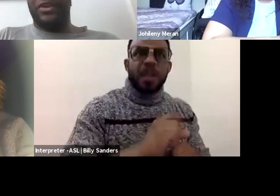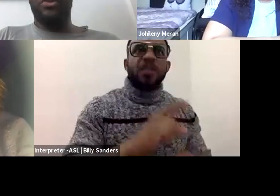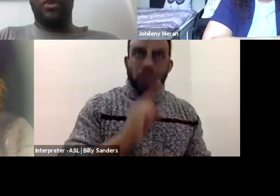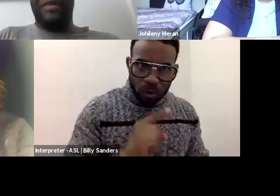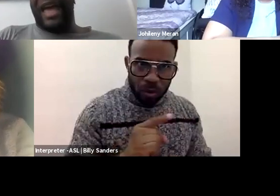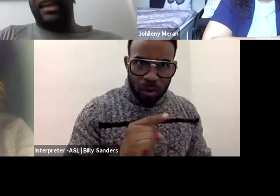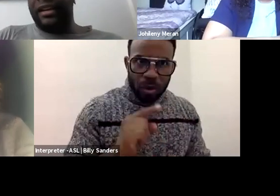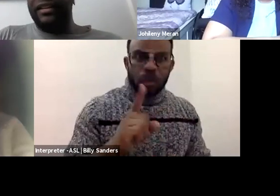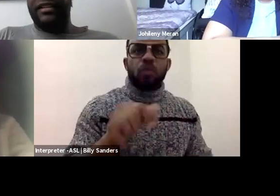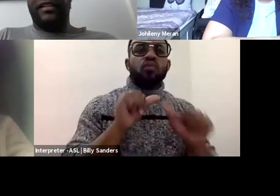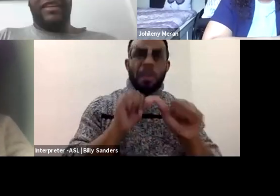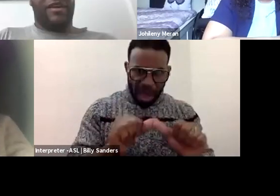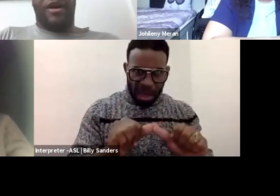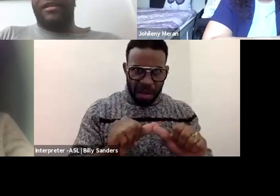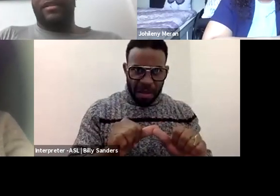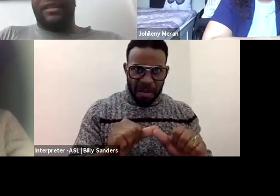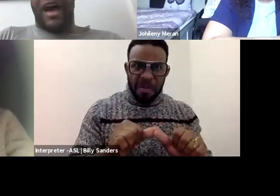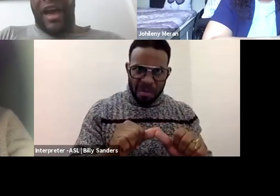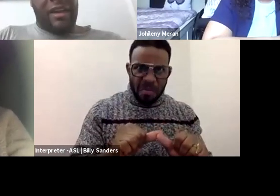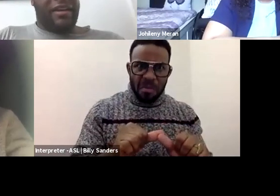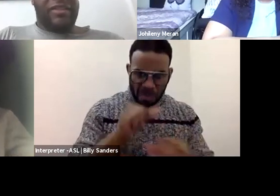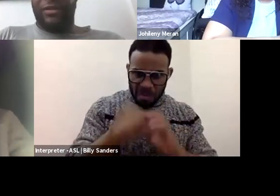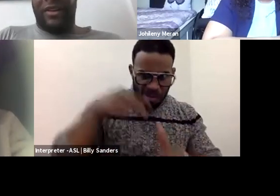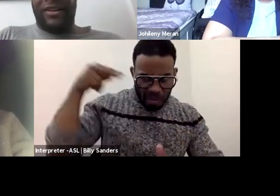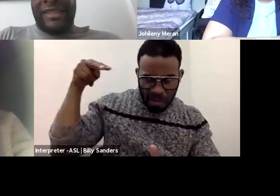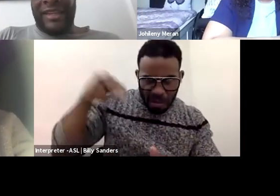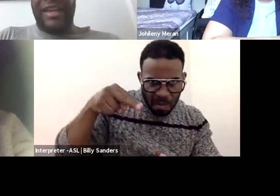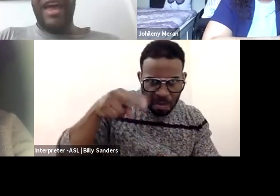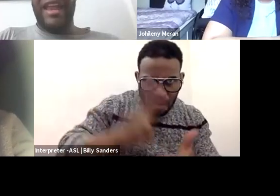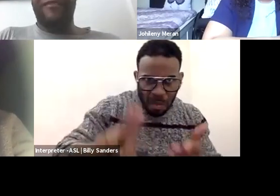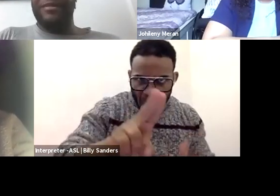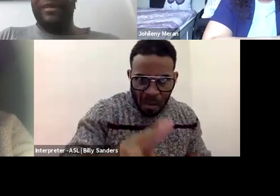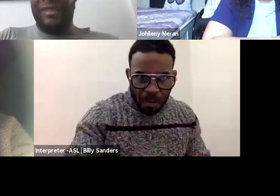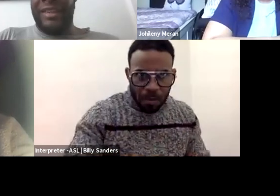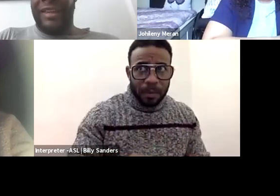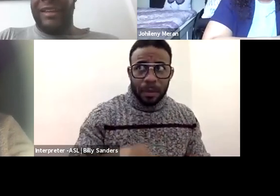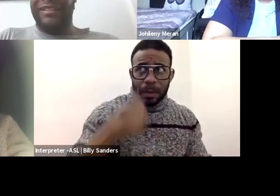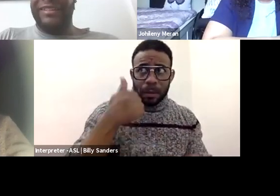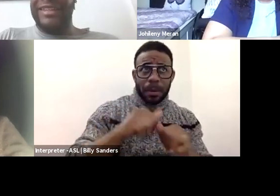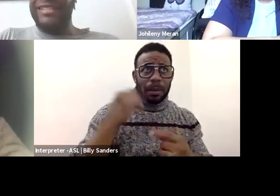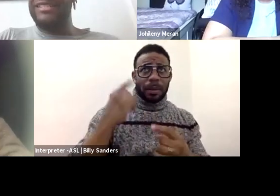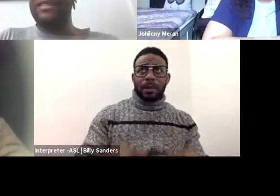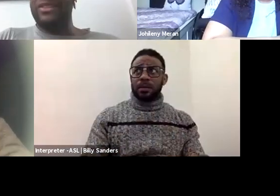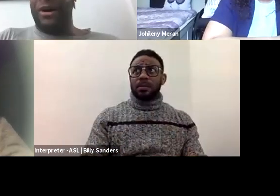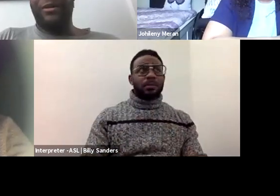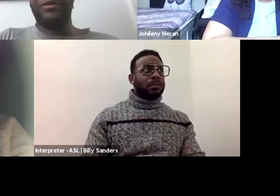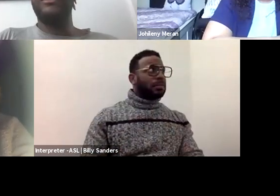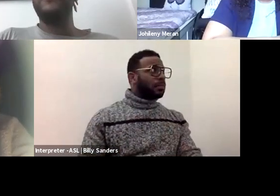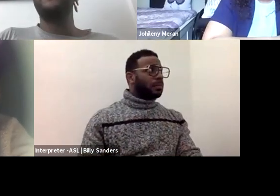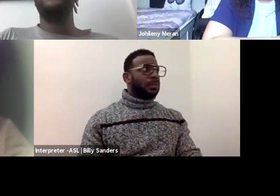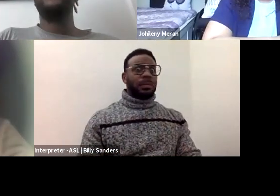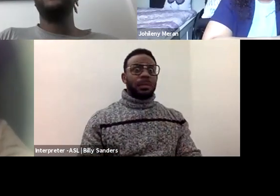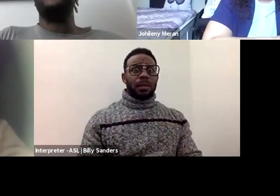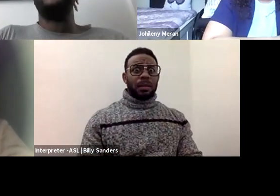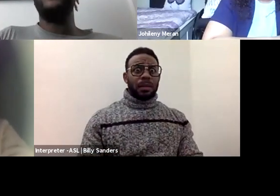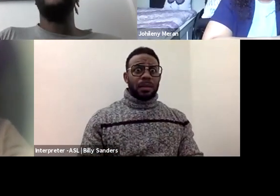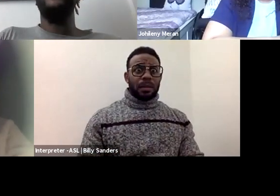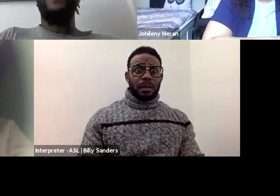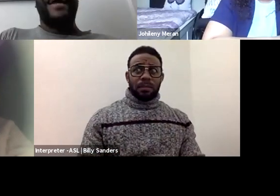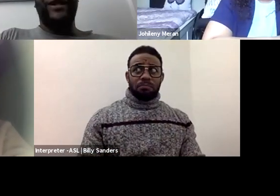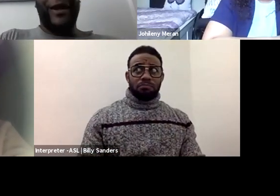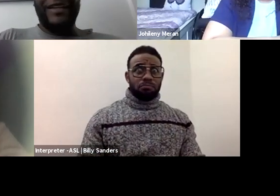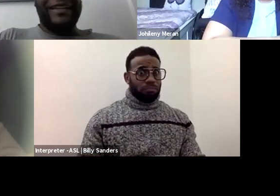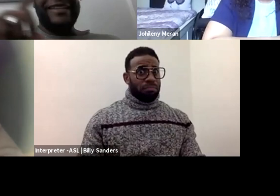that you remain under the eye of the University. And I remember thinking this is so like colonialist,